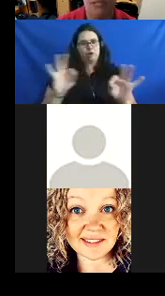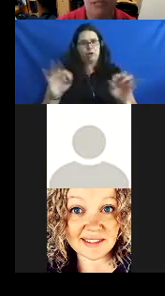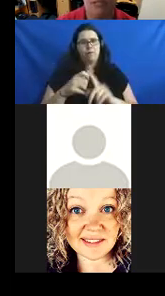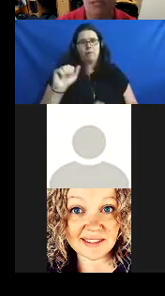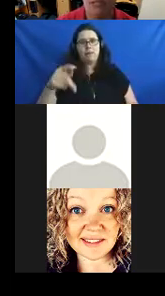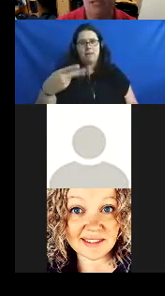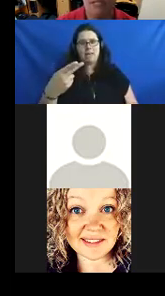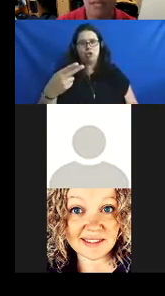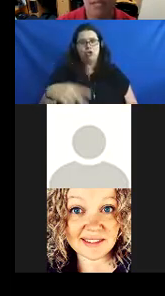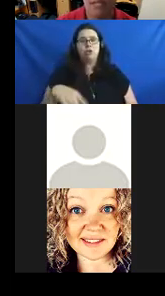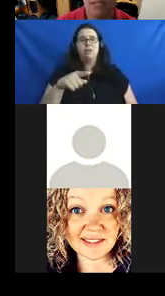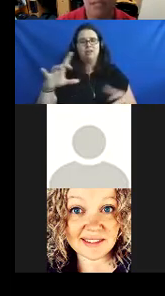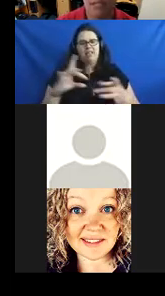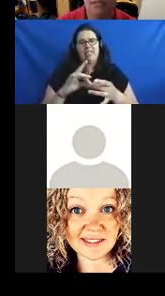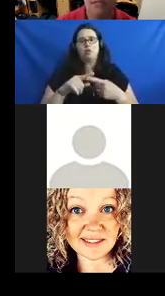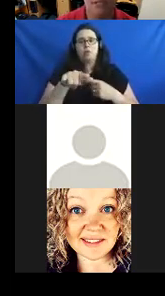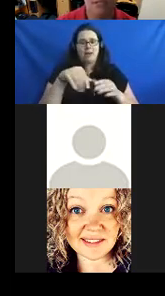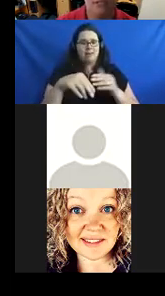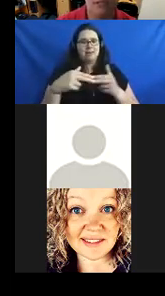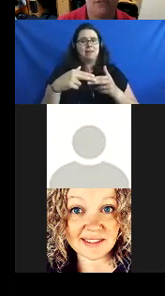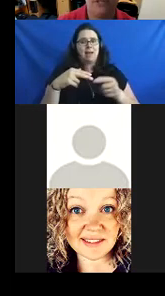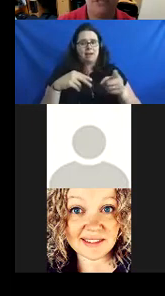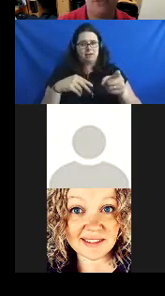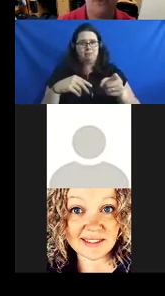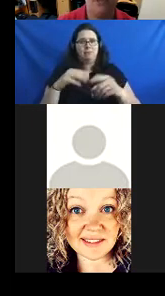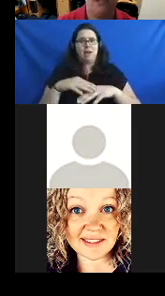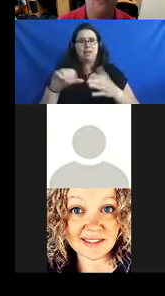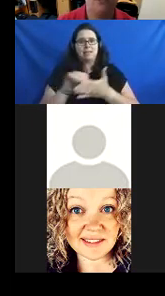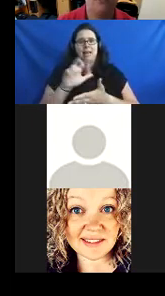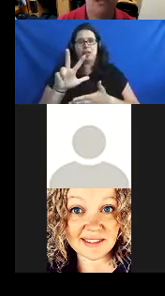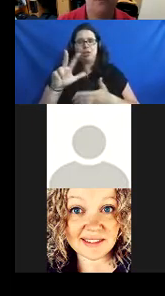THERE IS A LINK TO THAT IN THE SLIDE. THAT IS ON 32.